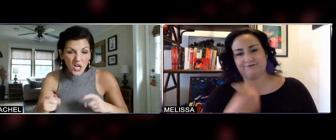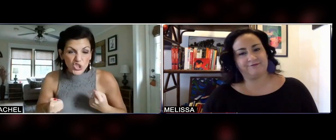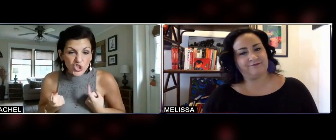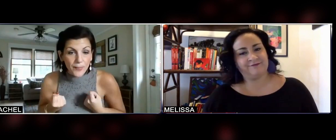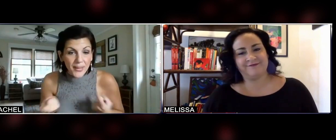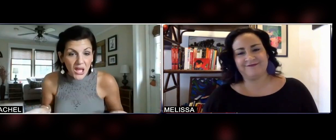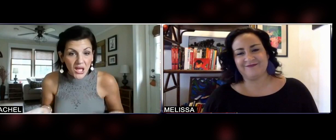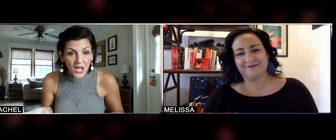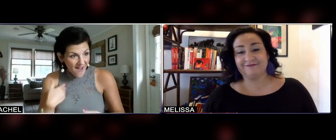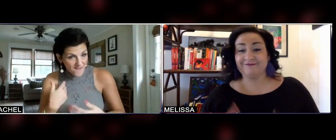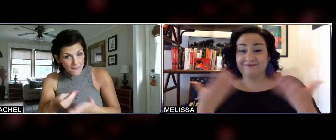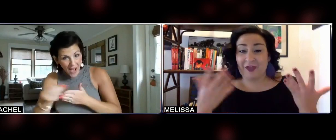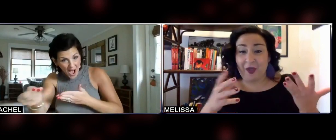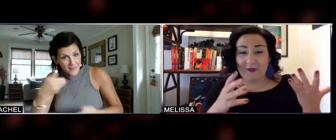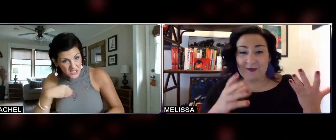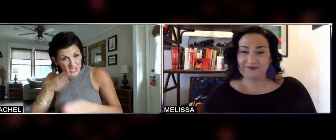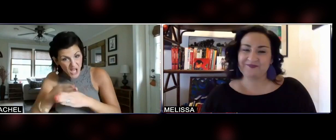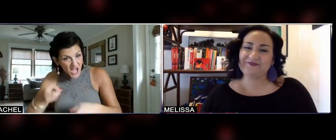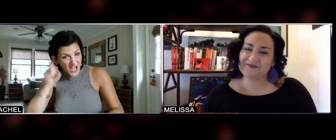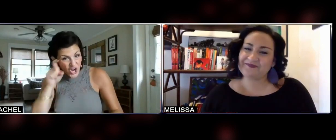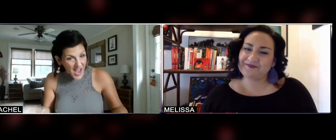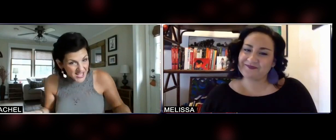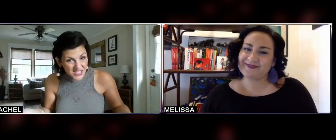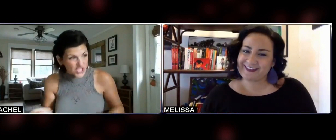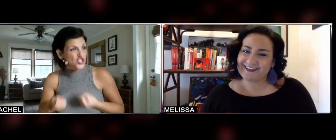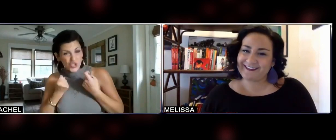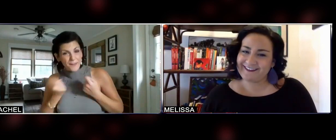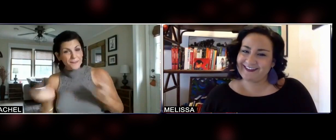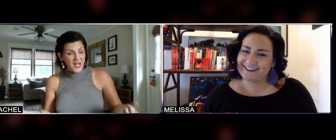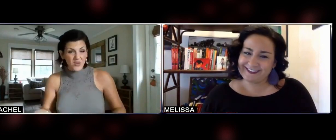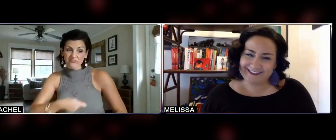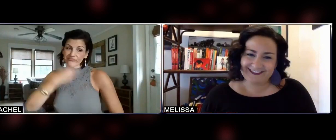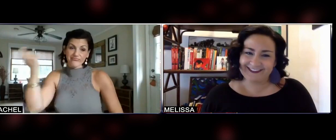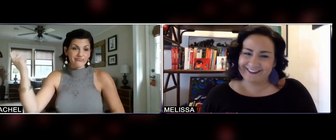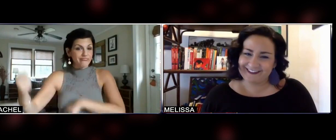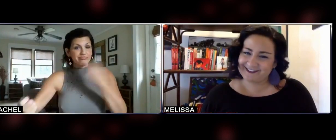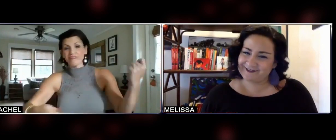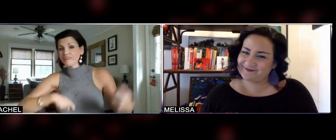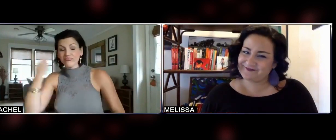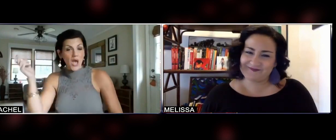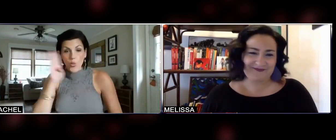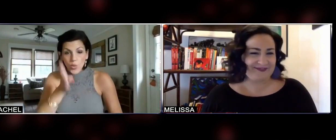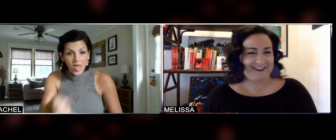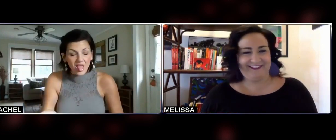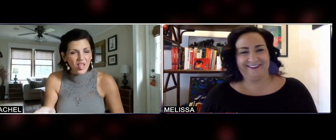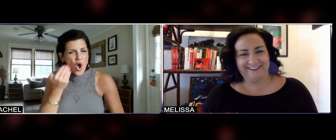That's why I should be a stripper. I have to buy my son hearing aids! I will have to take my clothes off.